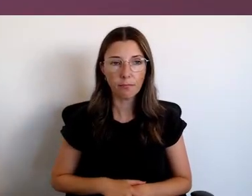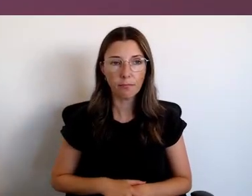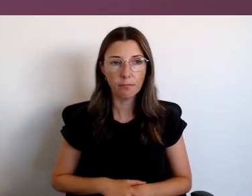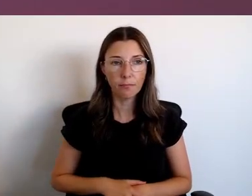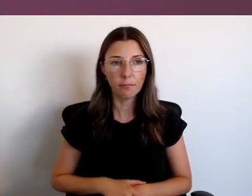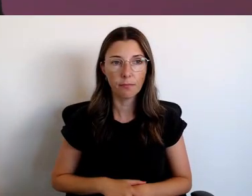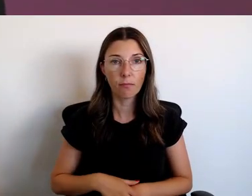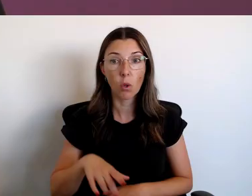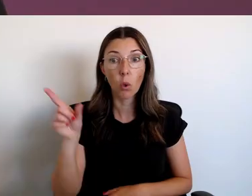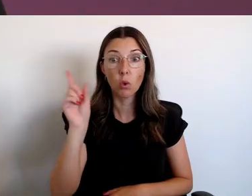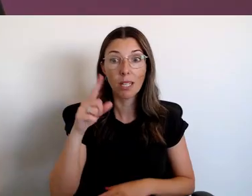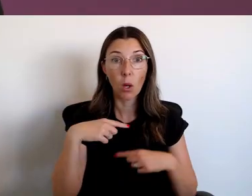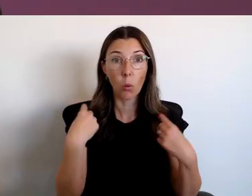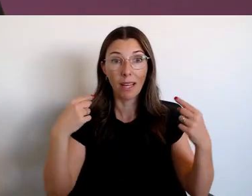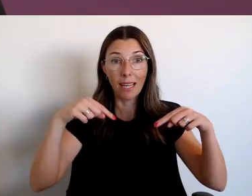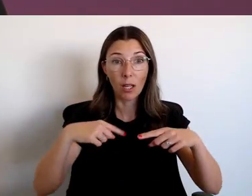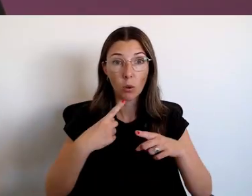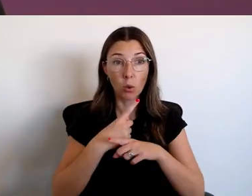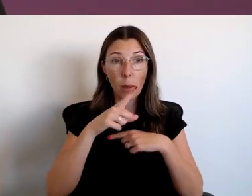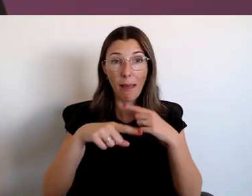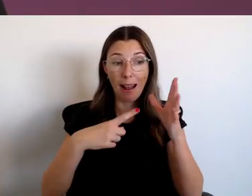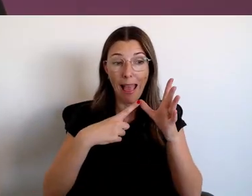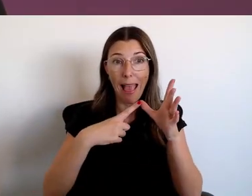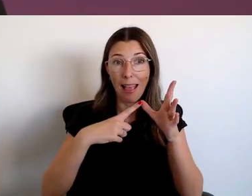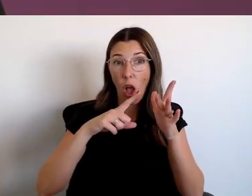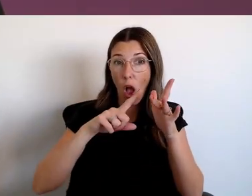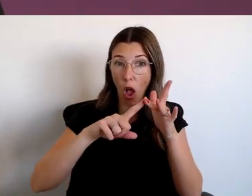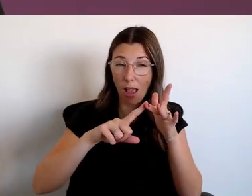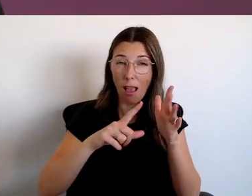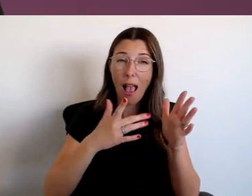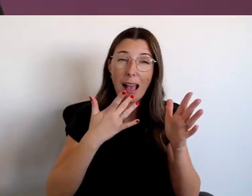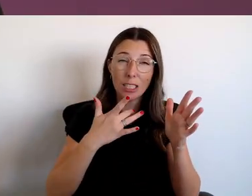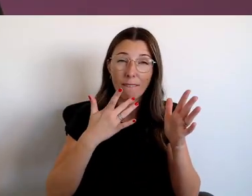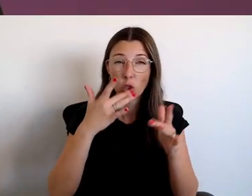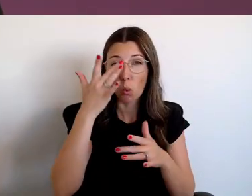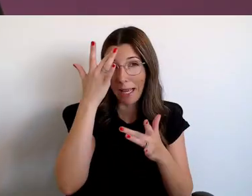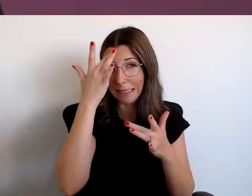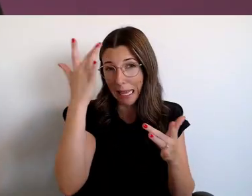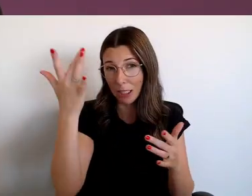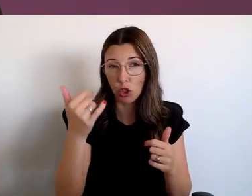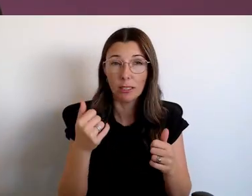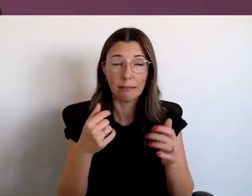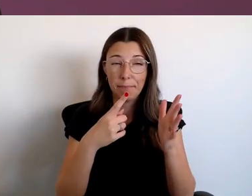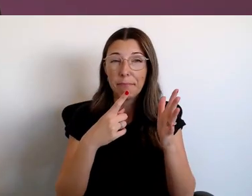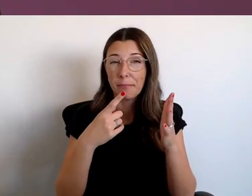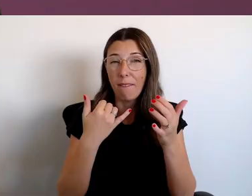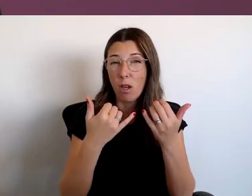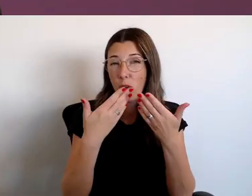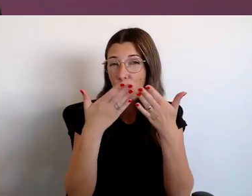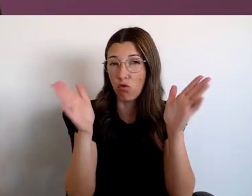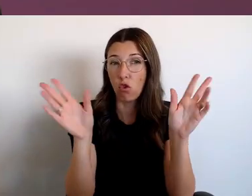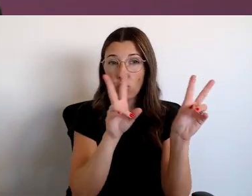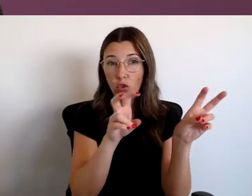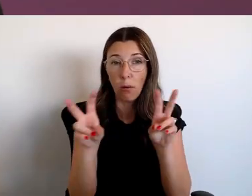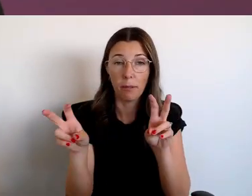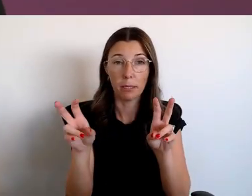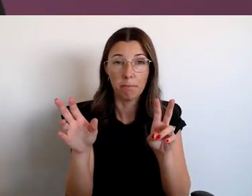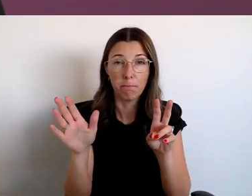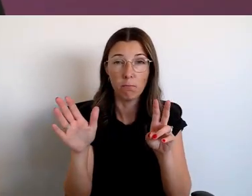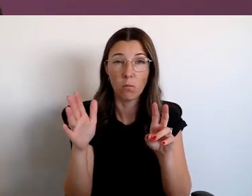So today, we're here to talk about artificial intelligence or AI. It's a really broad topic that we hear about almost